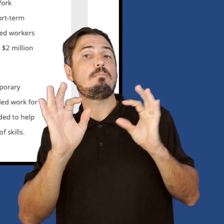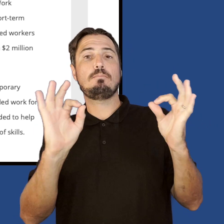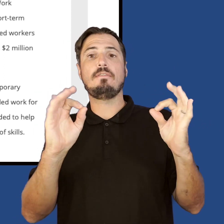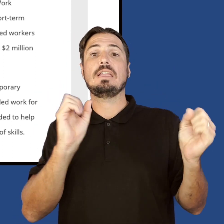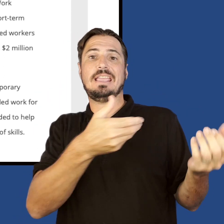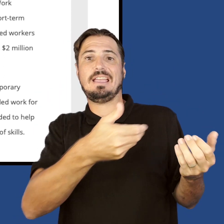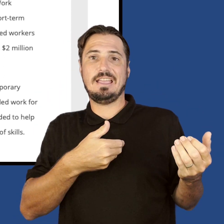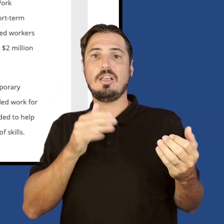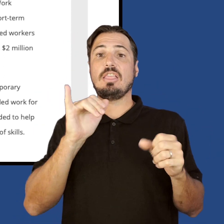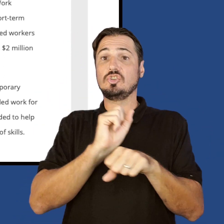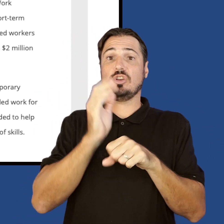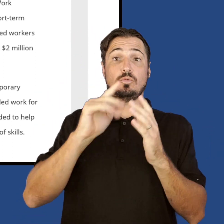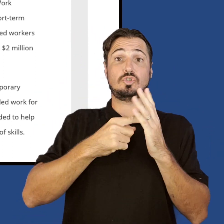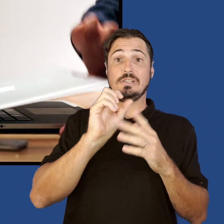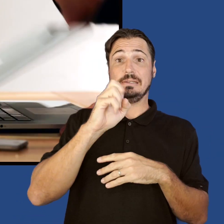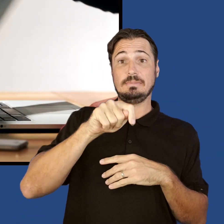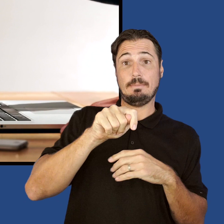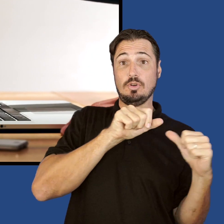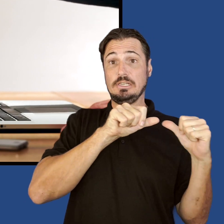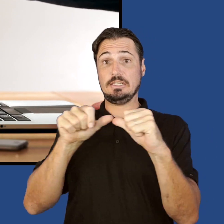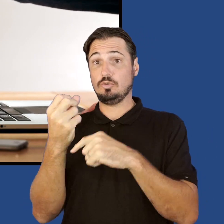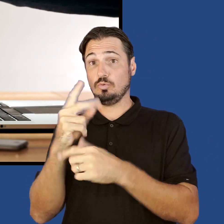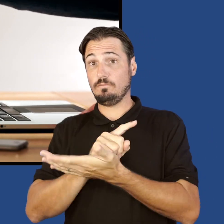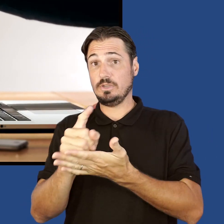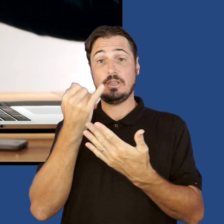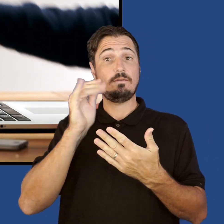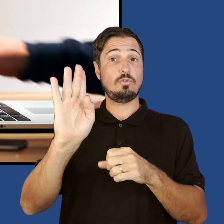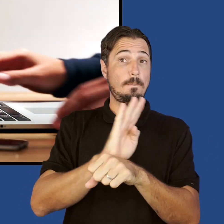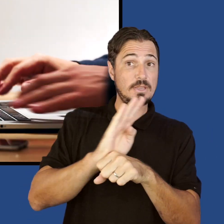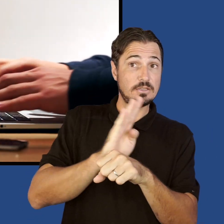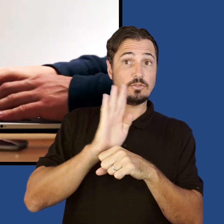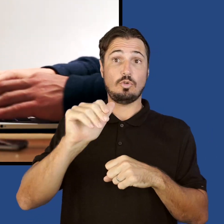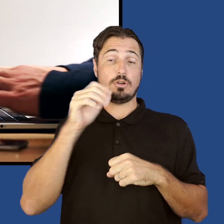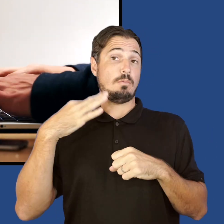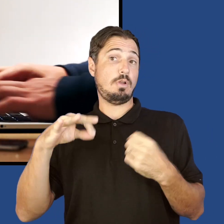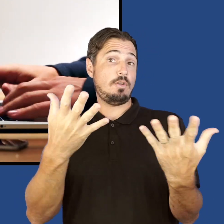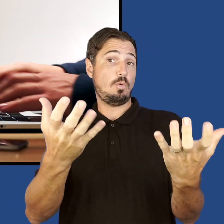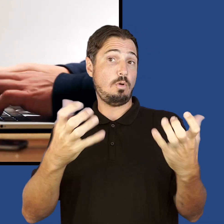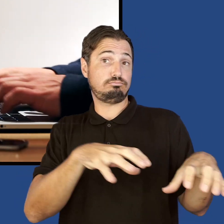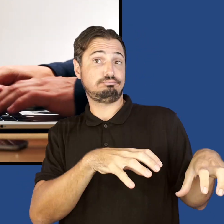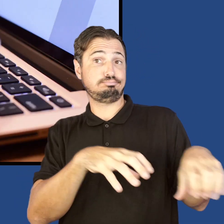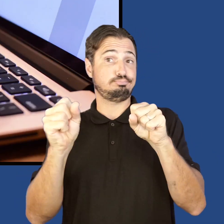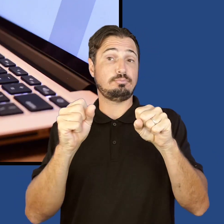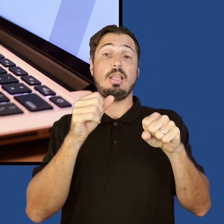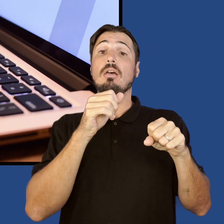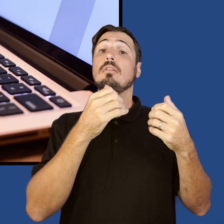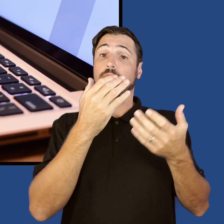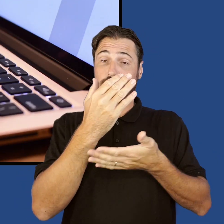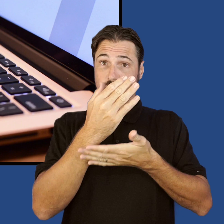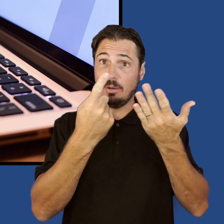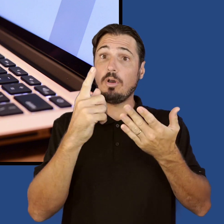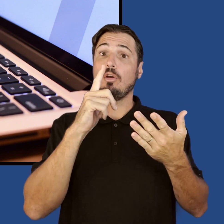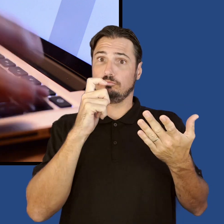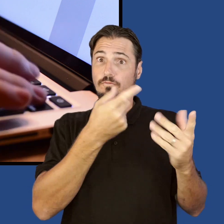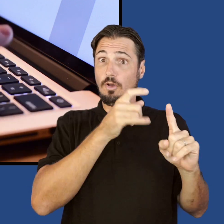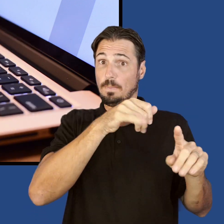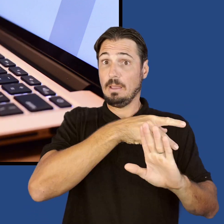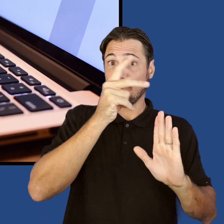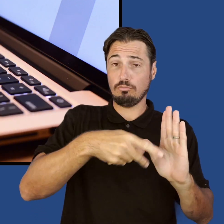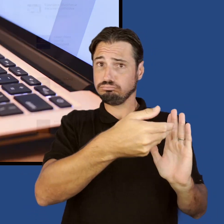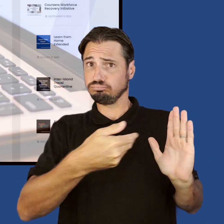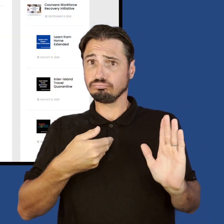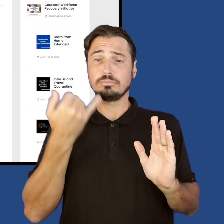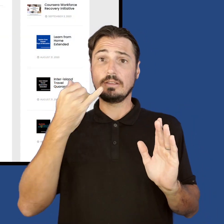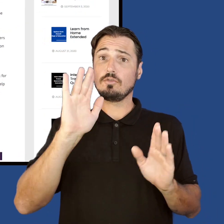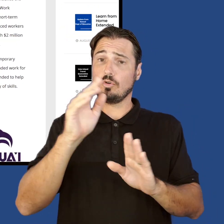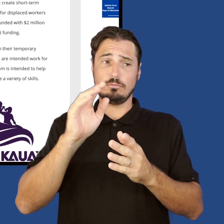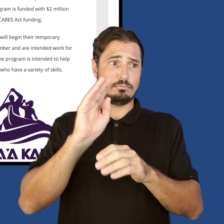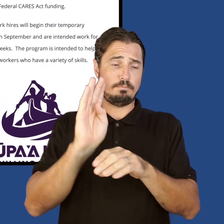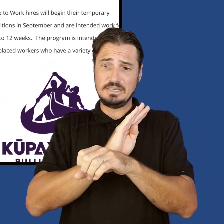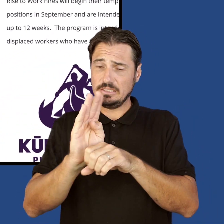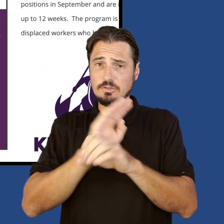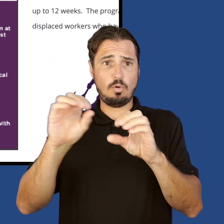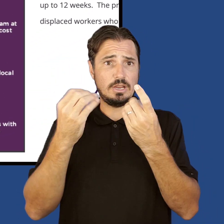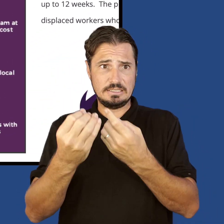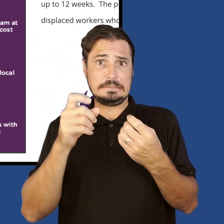If your business or non-profit organization is interested in hosting a Rise to Work hire and can create a meaningful opportunity for them to contribute to your organization or to the community,